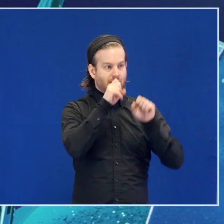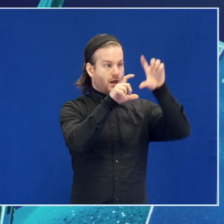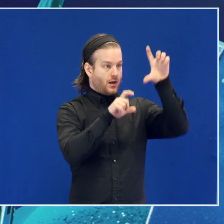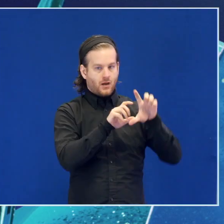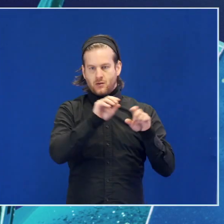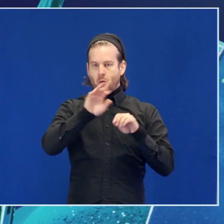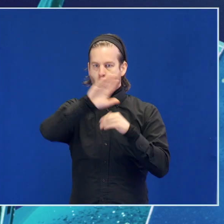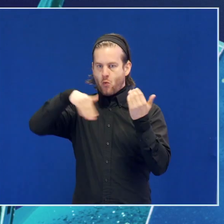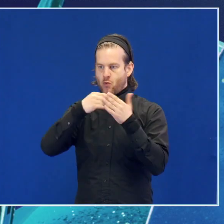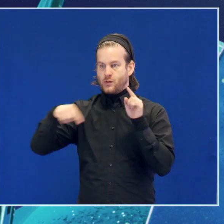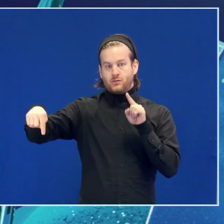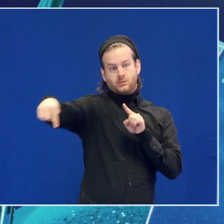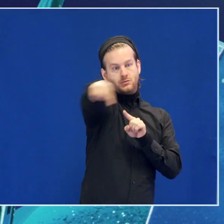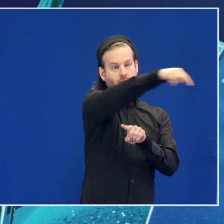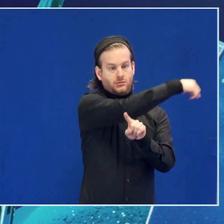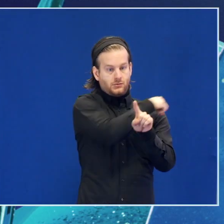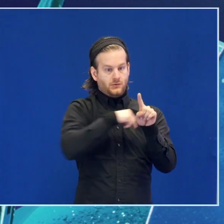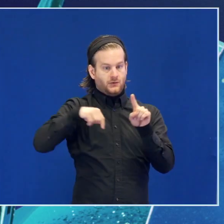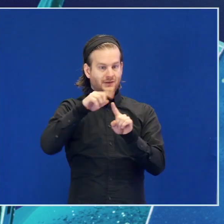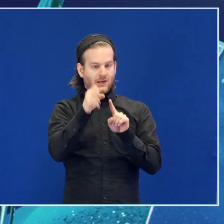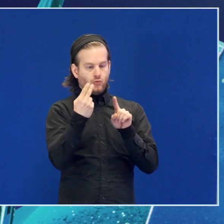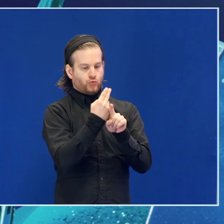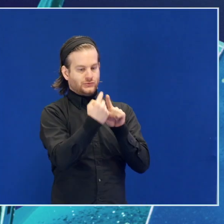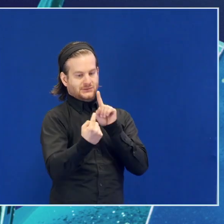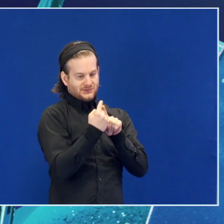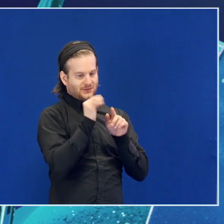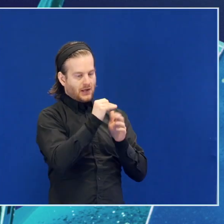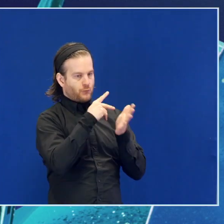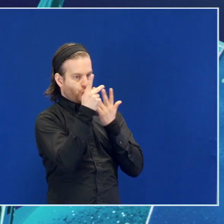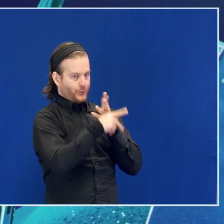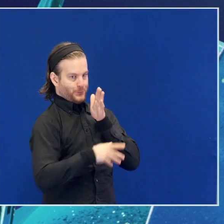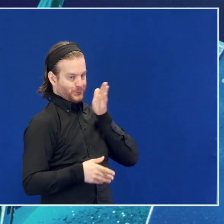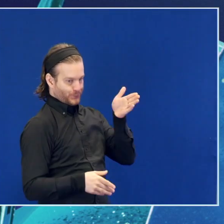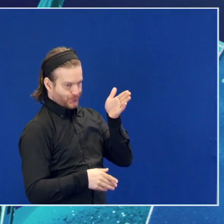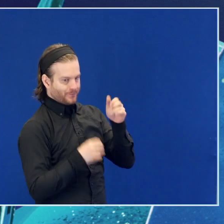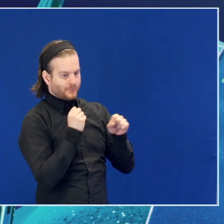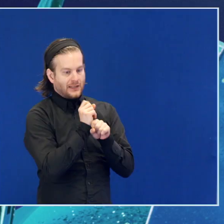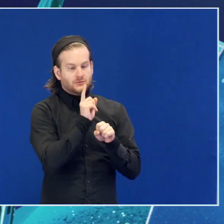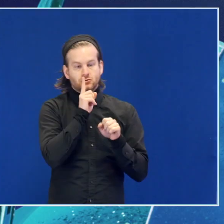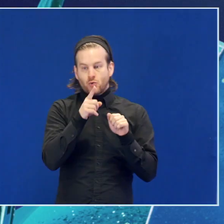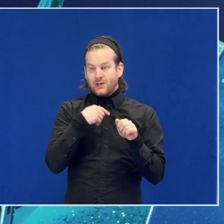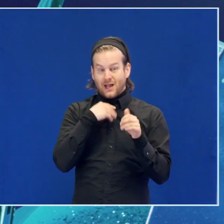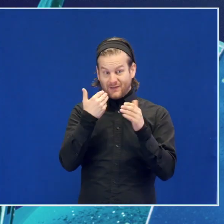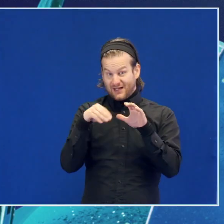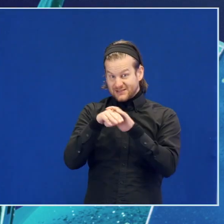in accessibility and the impact it's having on our customers. Great. Thank you. Blake's being a little modest.